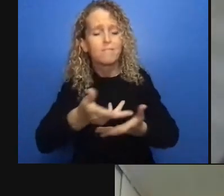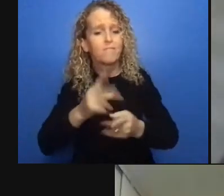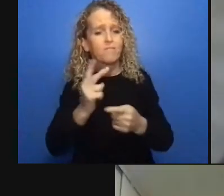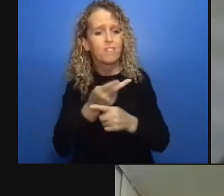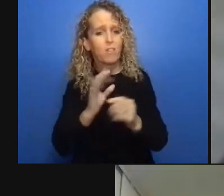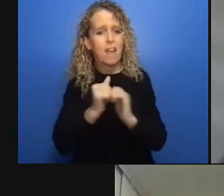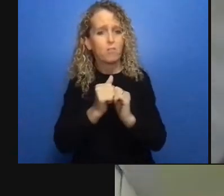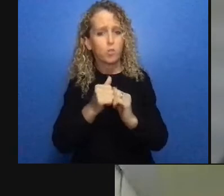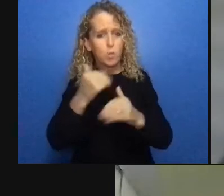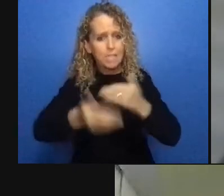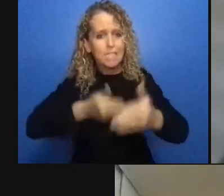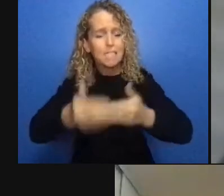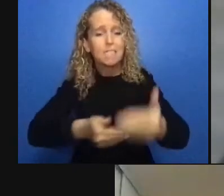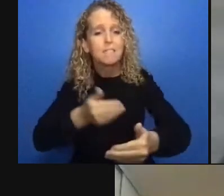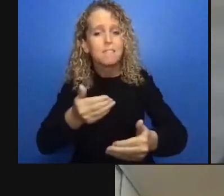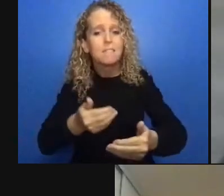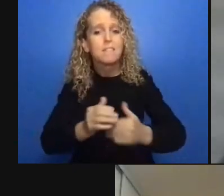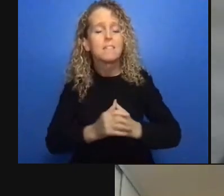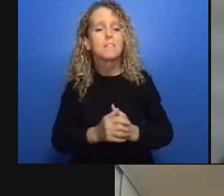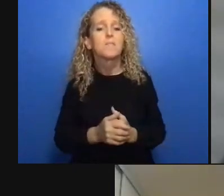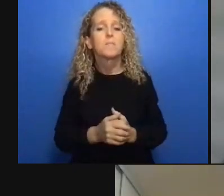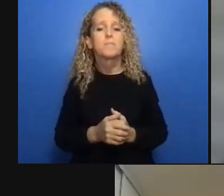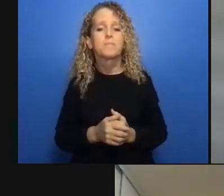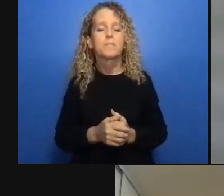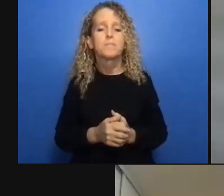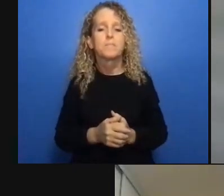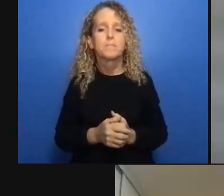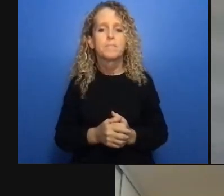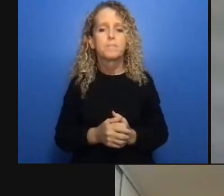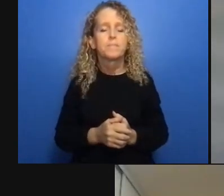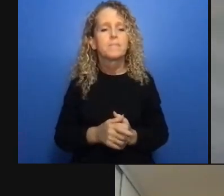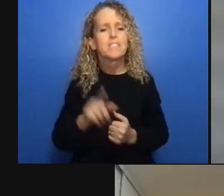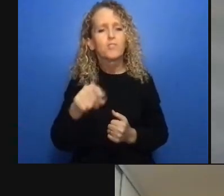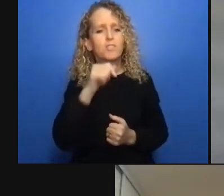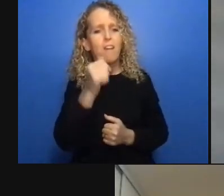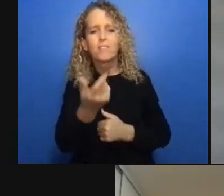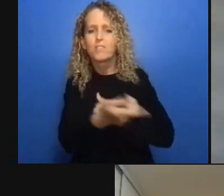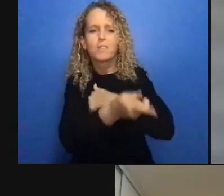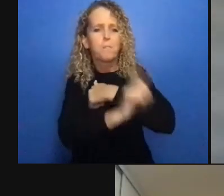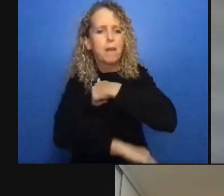okay thank you so much for that so we just have one last last one that i'm going to